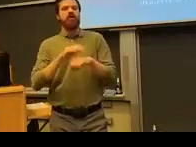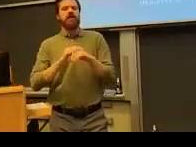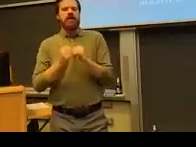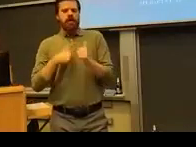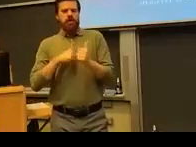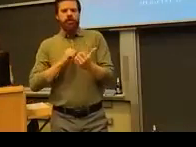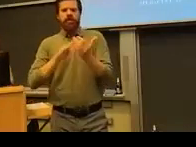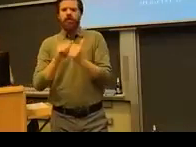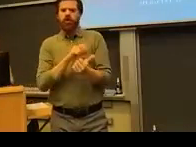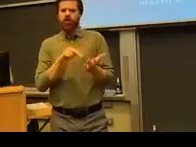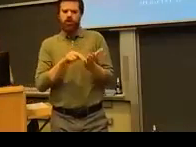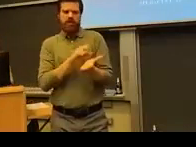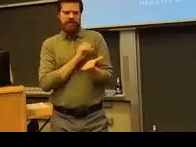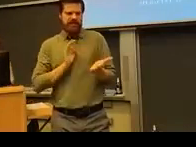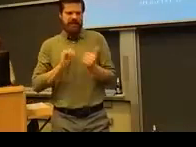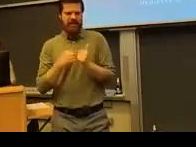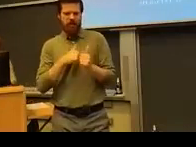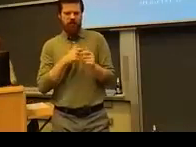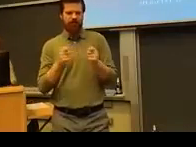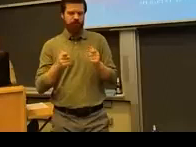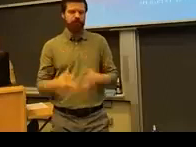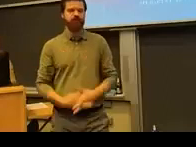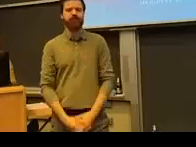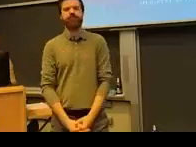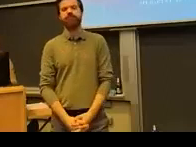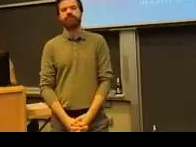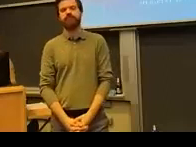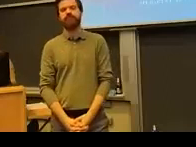nursing staff and how do we manage it um but first of all let's think about why does this